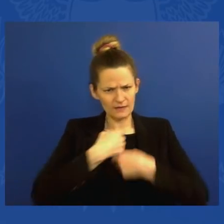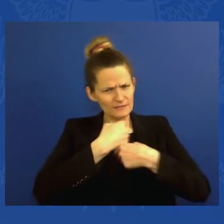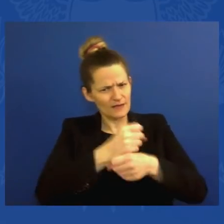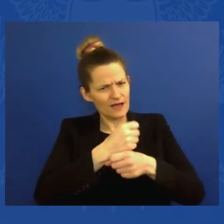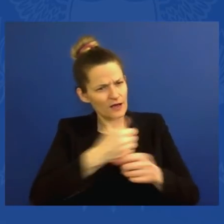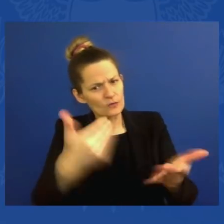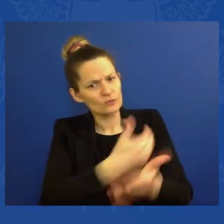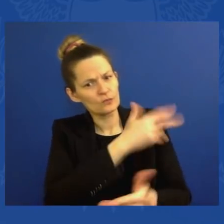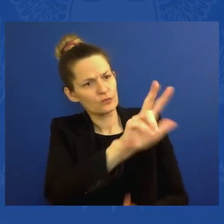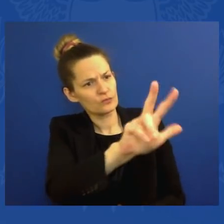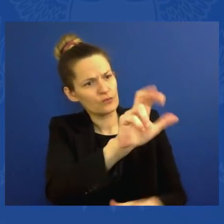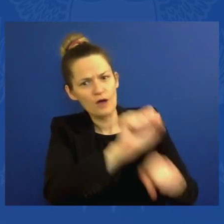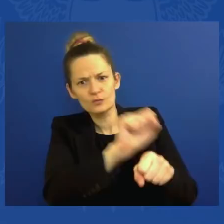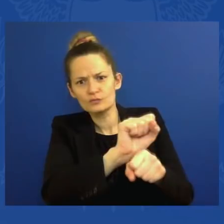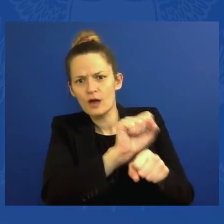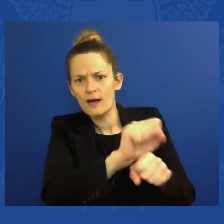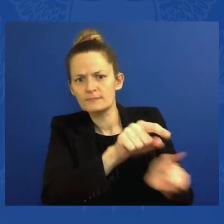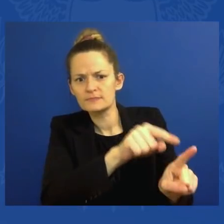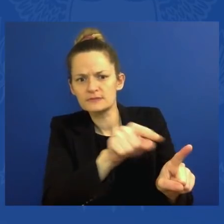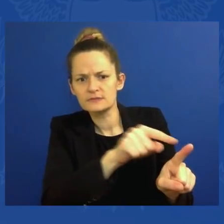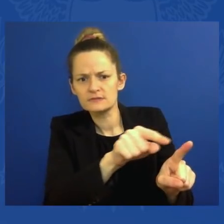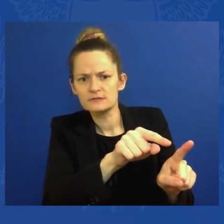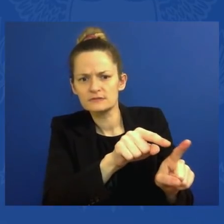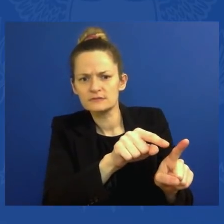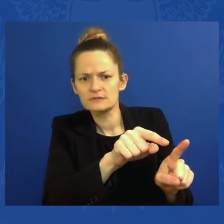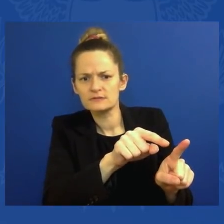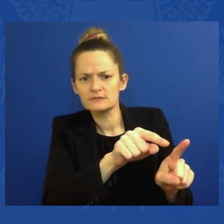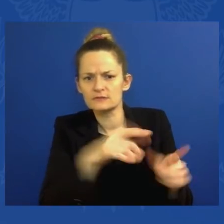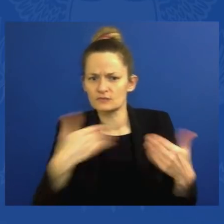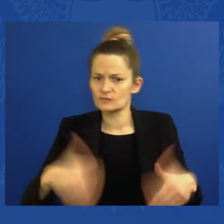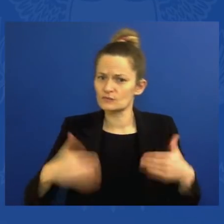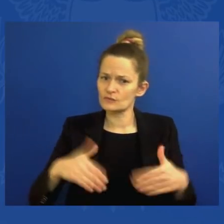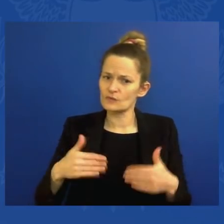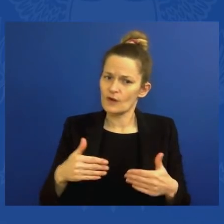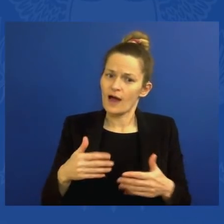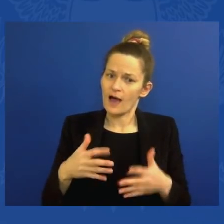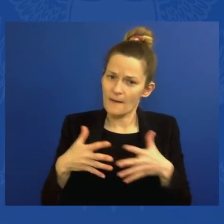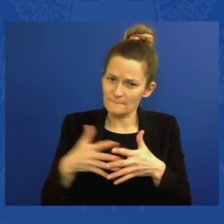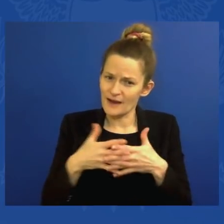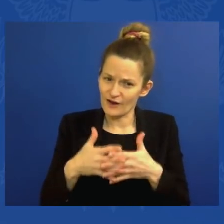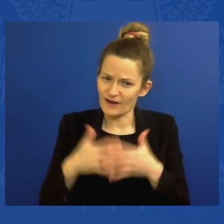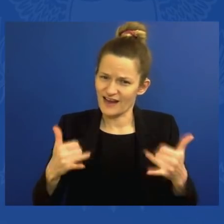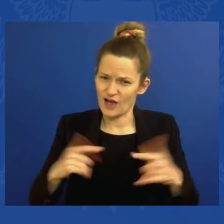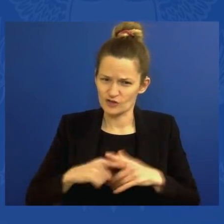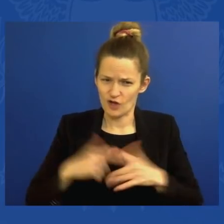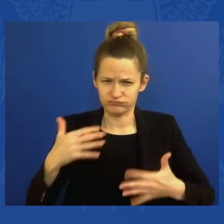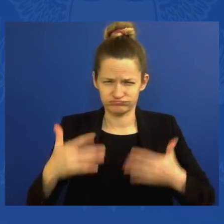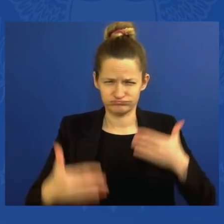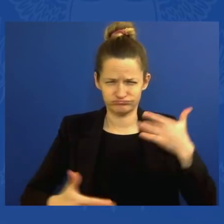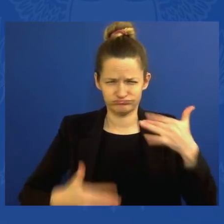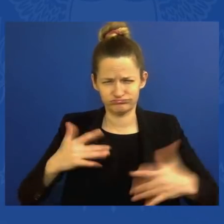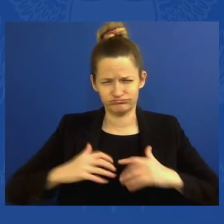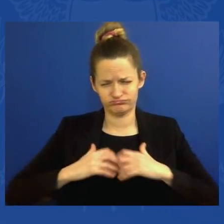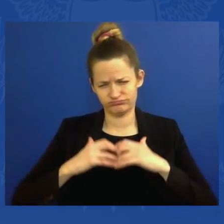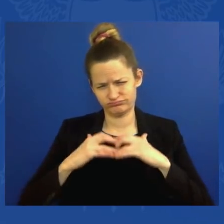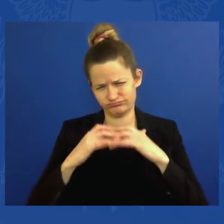In addition to Siemens -- in addition, Siemens will be building an entirely new facility to make charging equipment for electric vehicles.